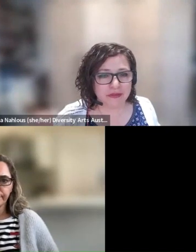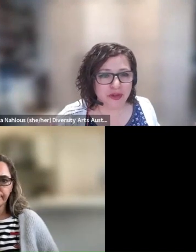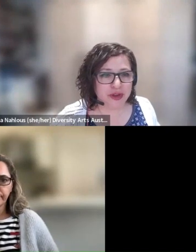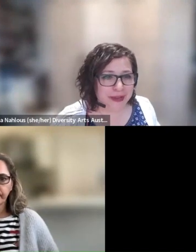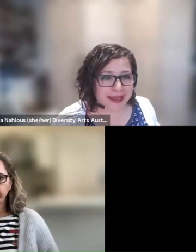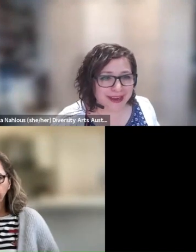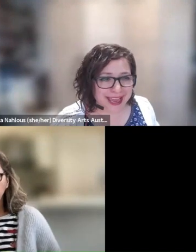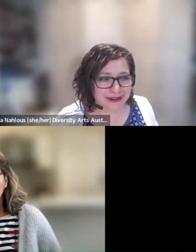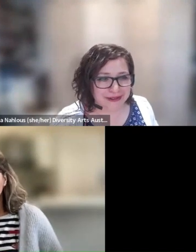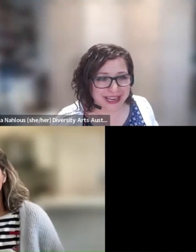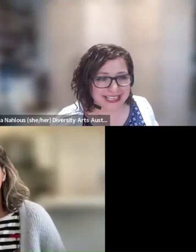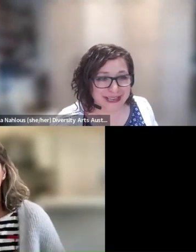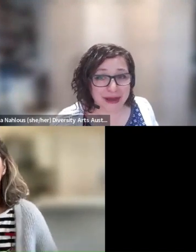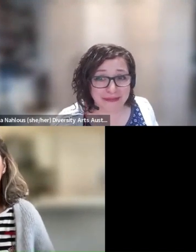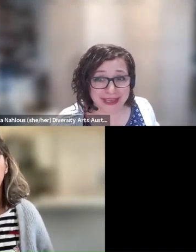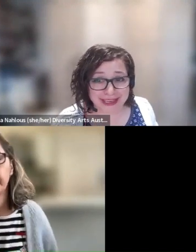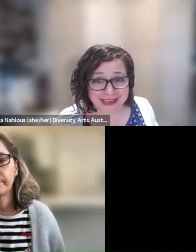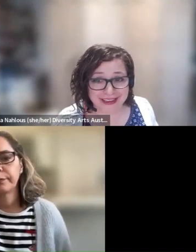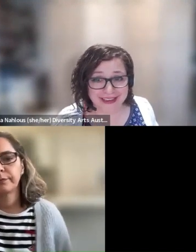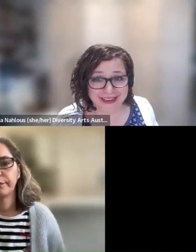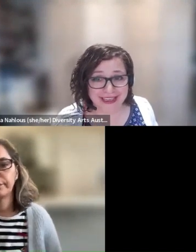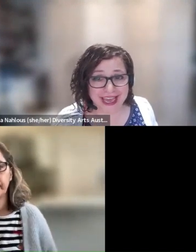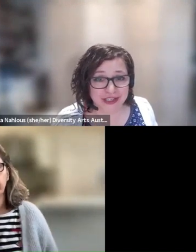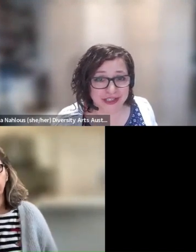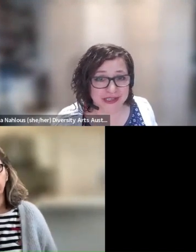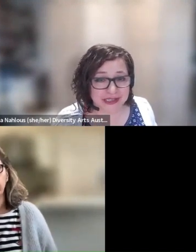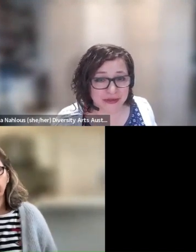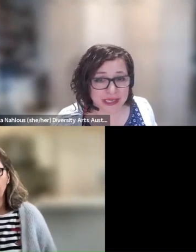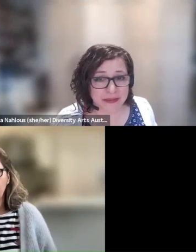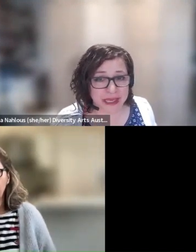we've heard about how ATYP engages in skills up young